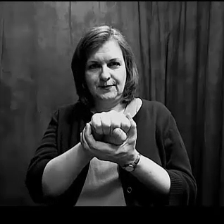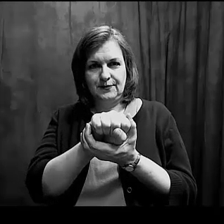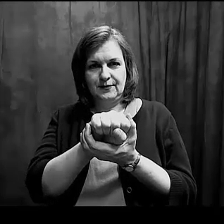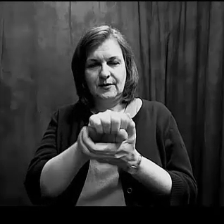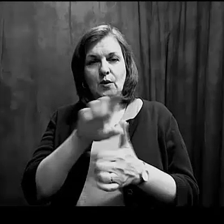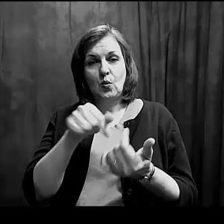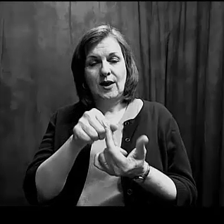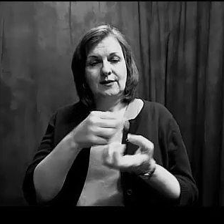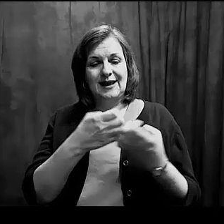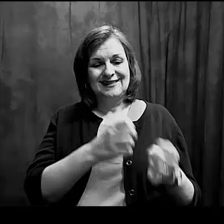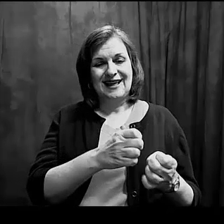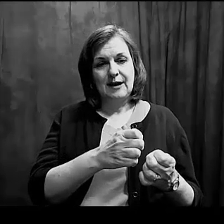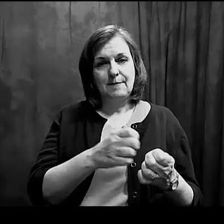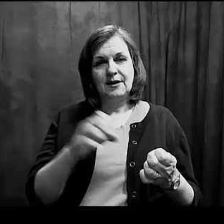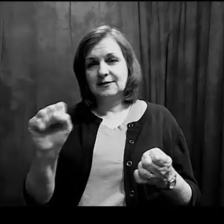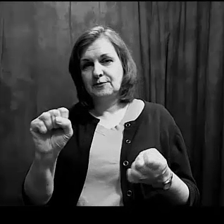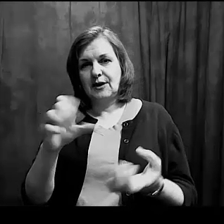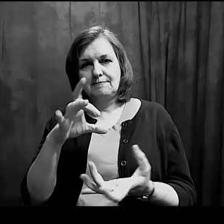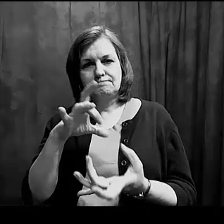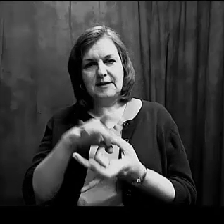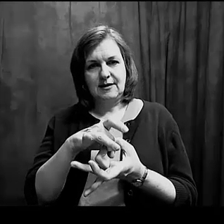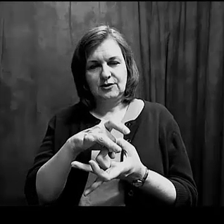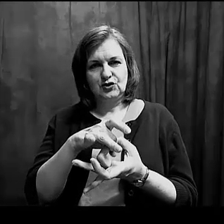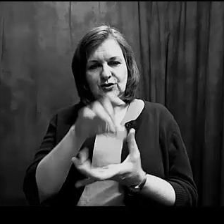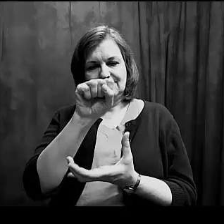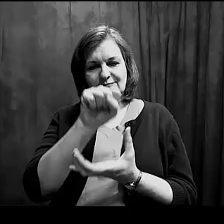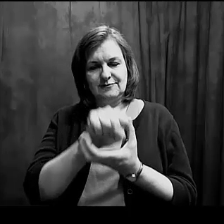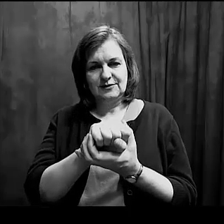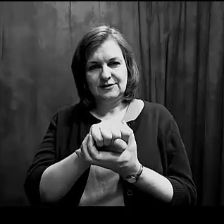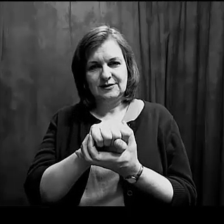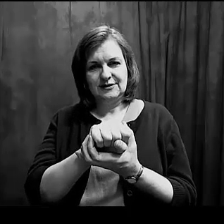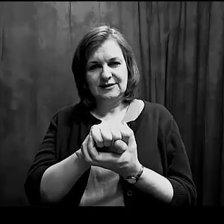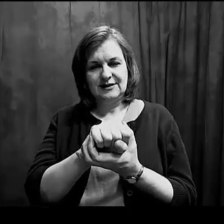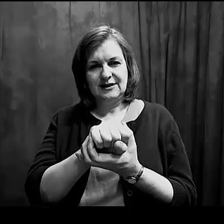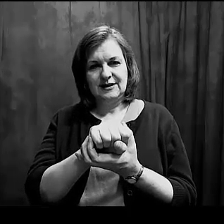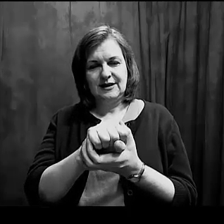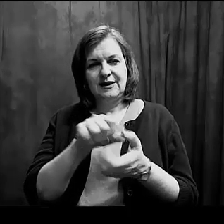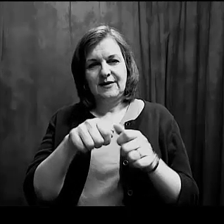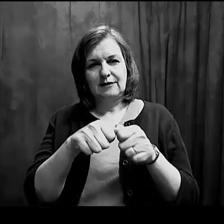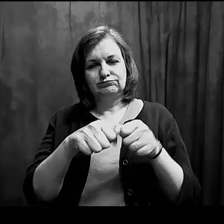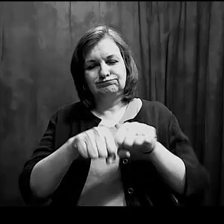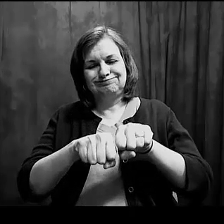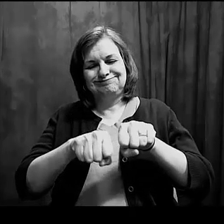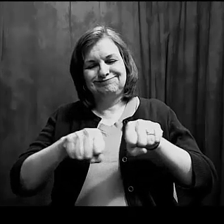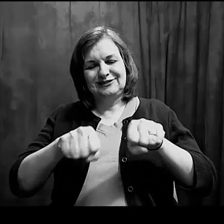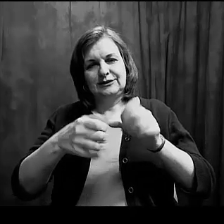matched with its substrate actually is going to stress the bond of that substrate